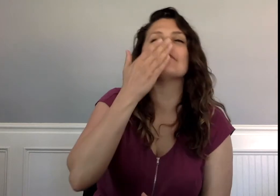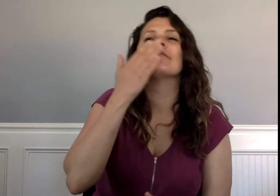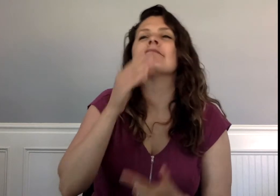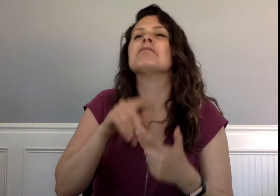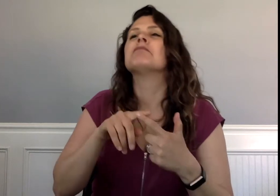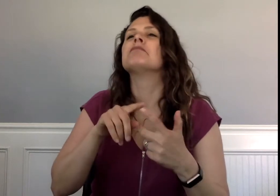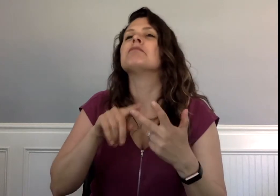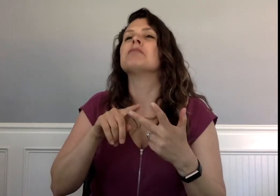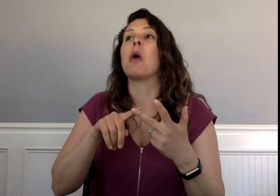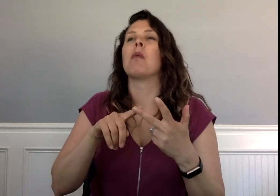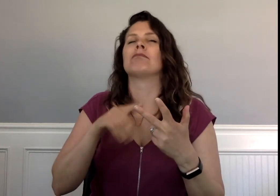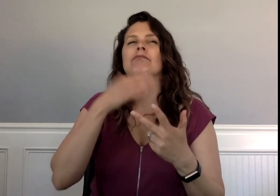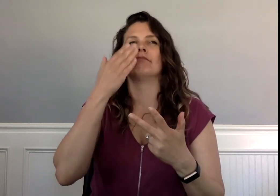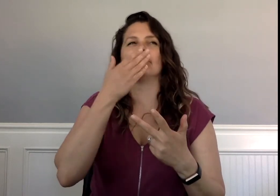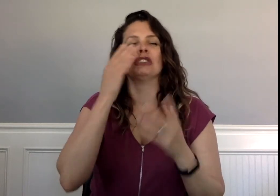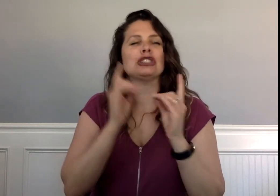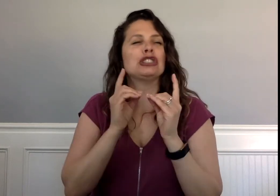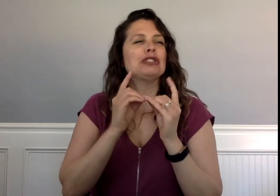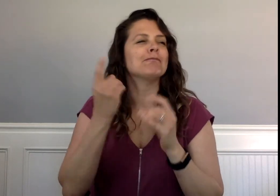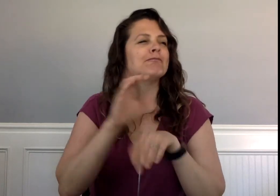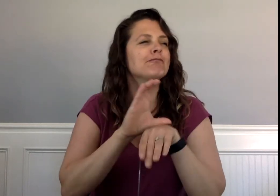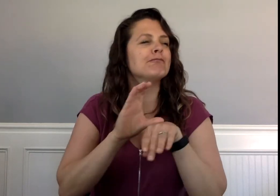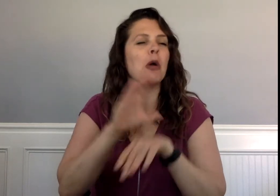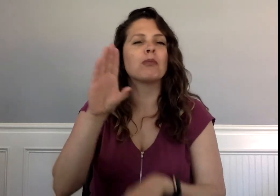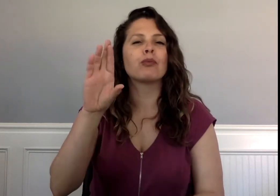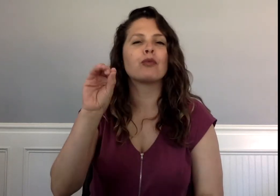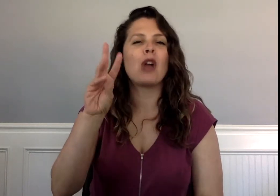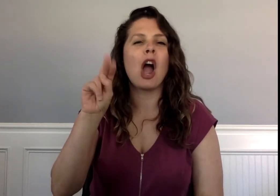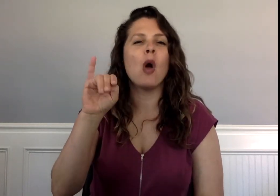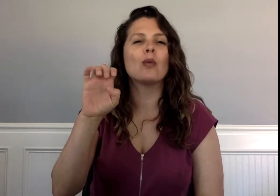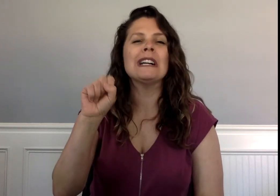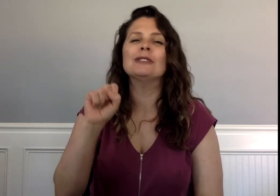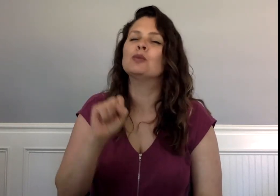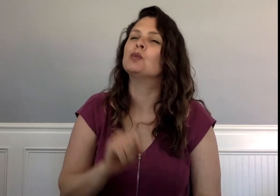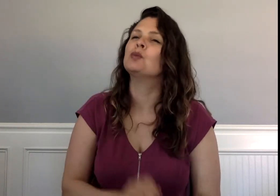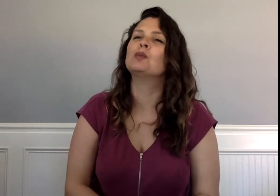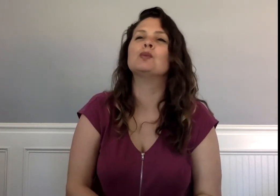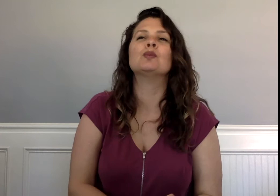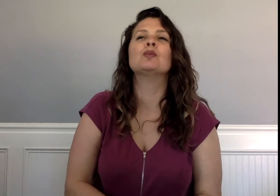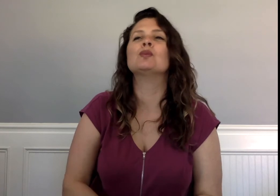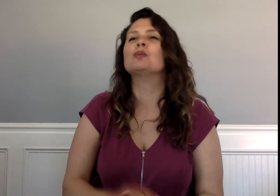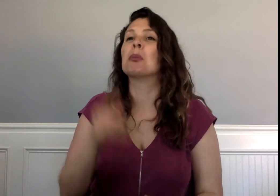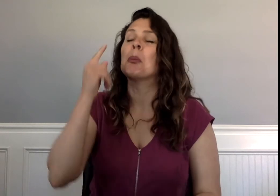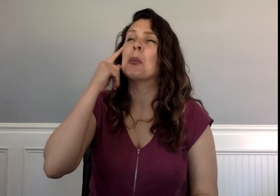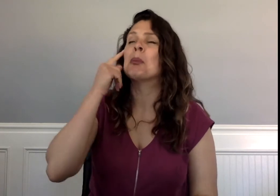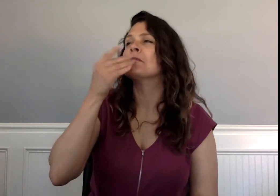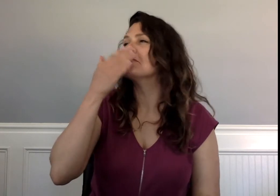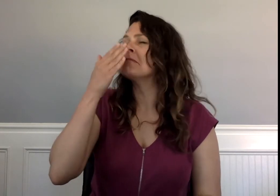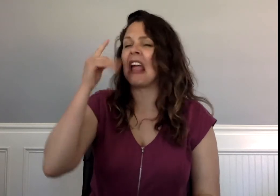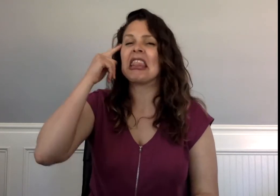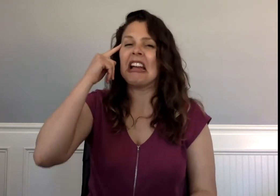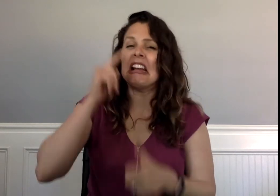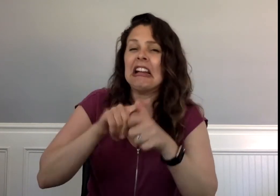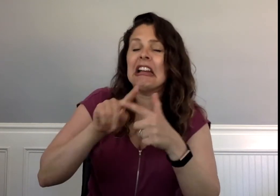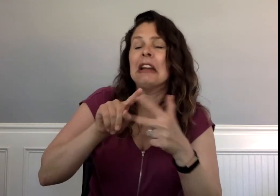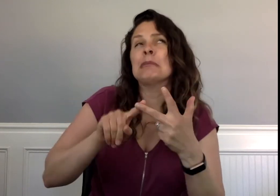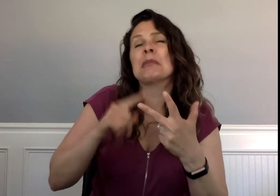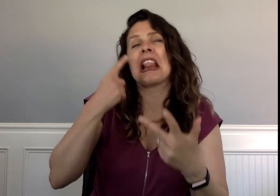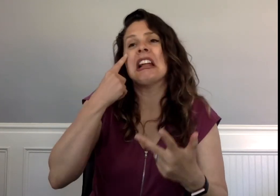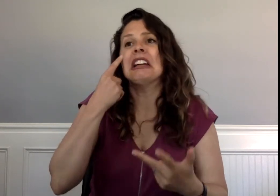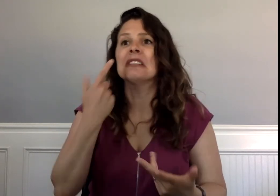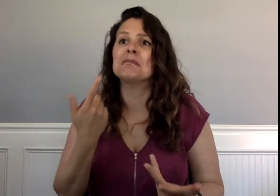and fudge brownies. Or at least that’s what he thought he smelled.